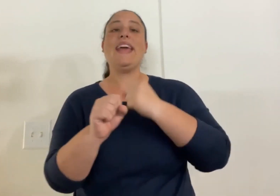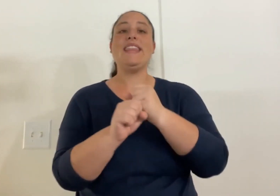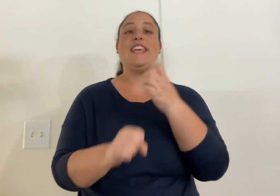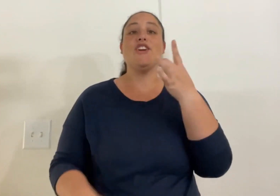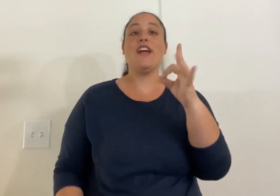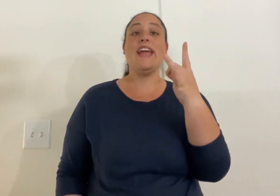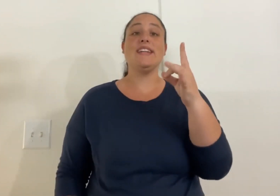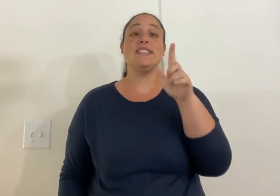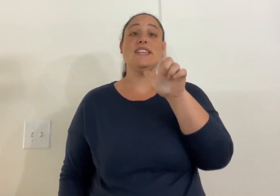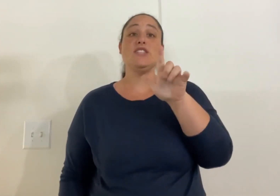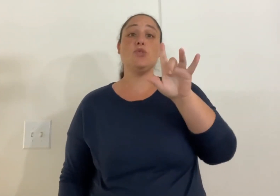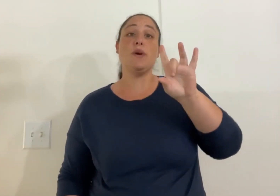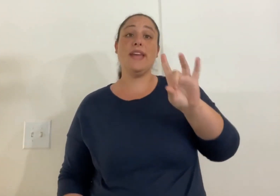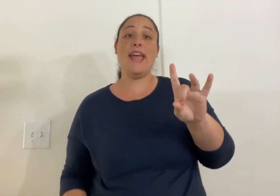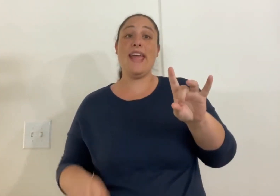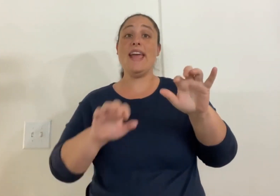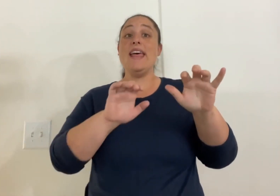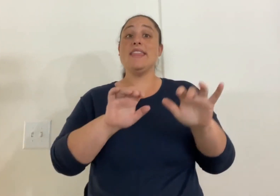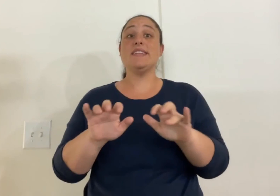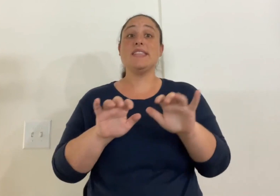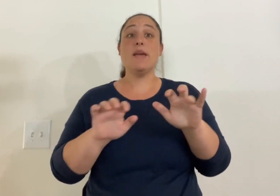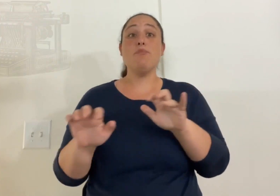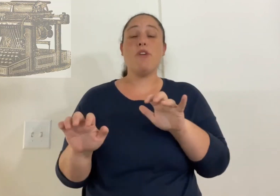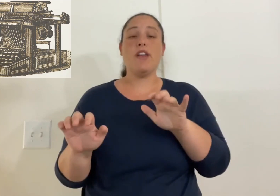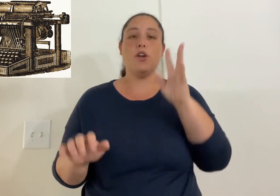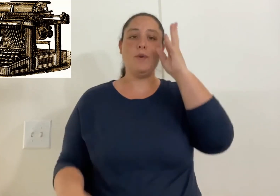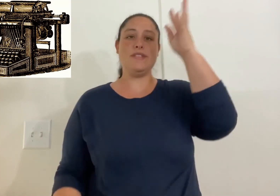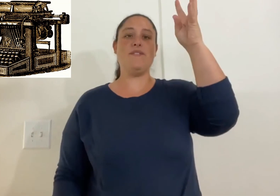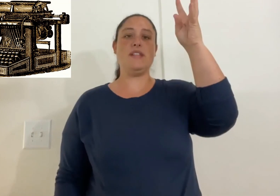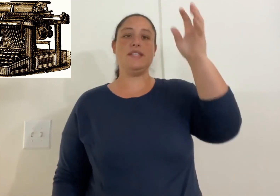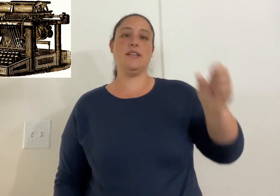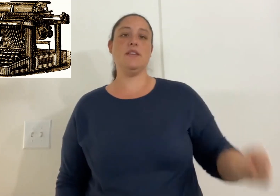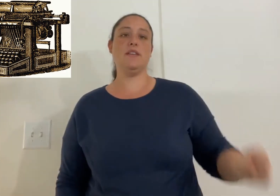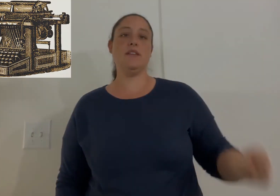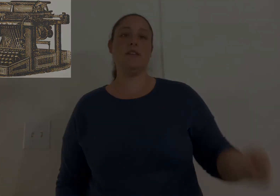In the year 1828, the typewriter was invented.